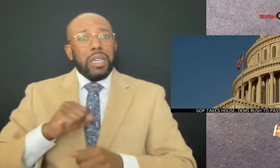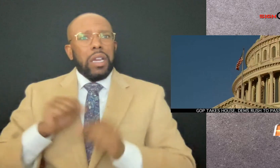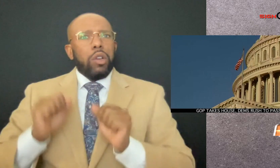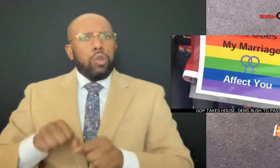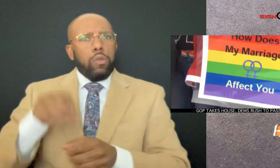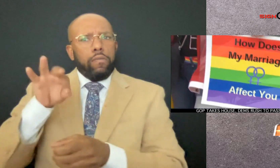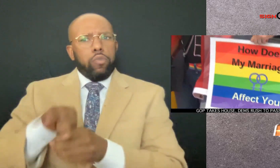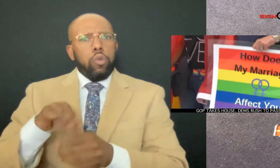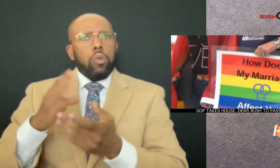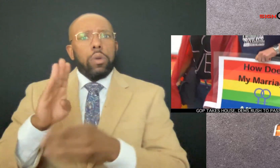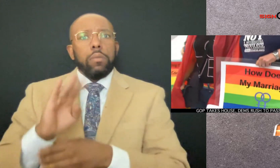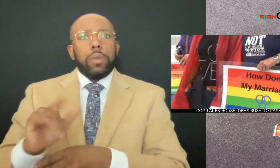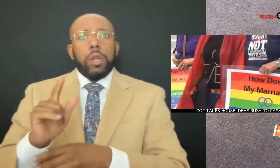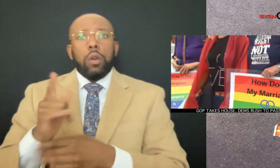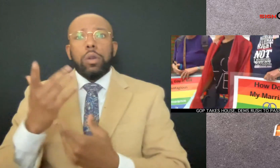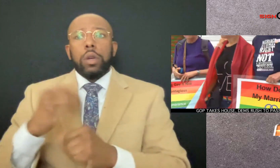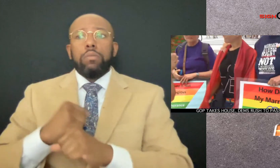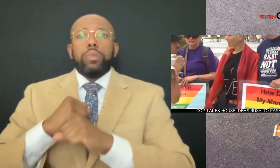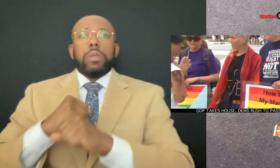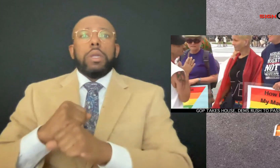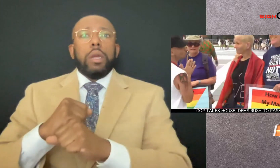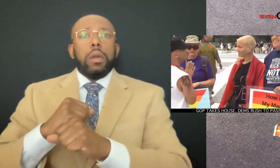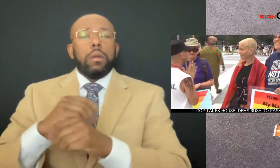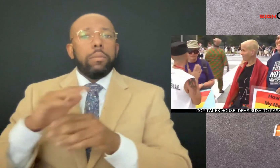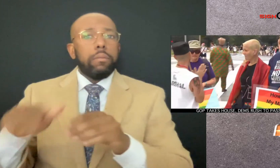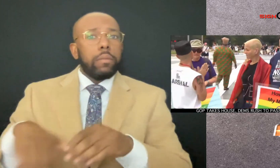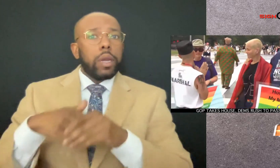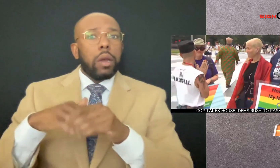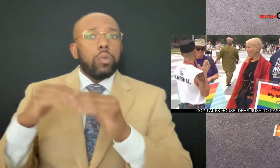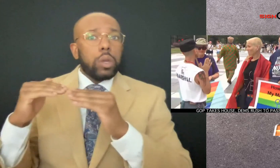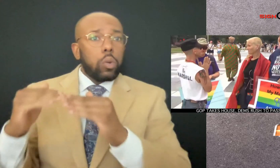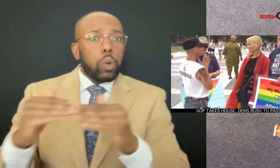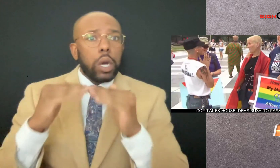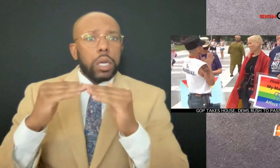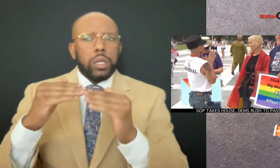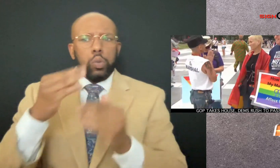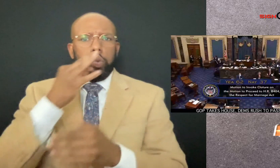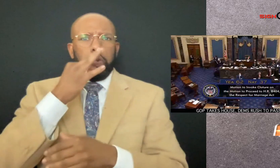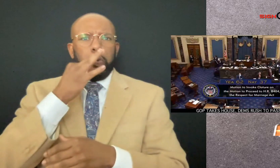The Senate could vote on a bill protecting marriage equality as soon as this week.